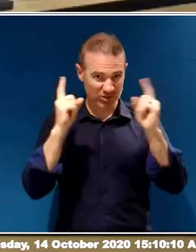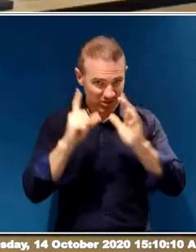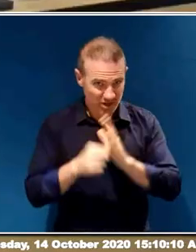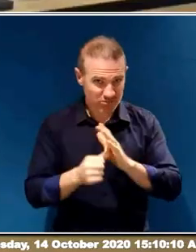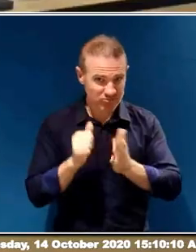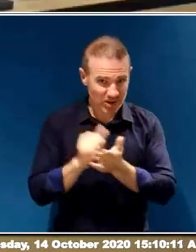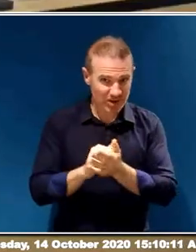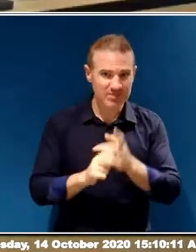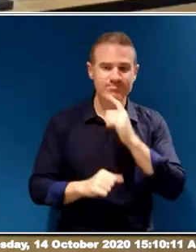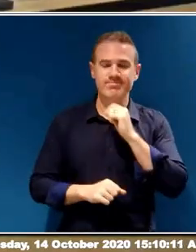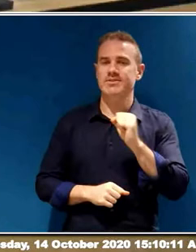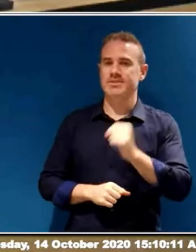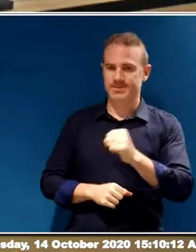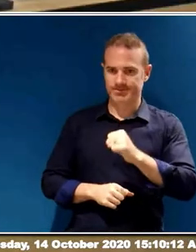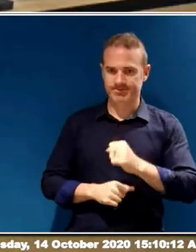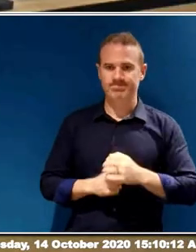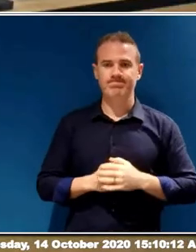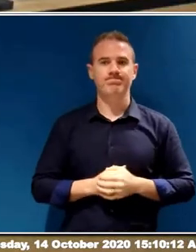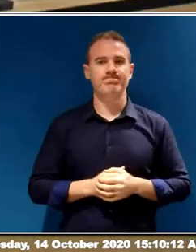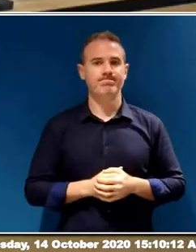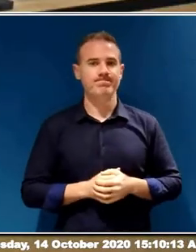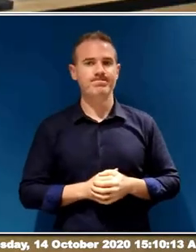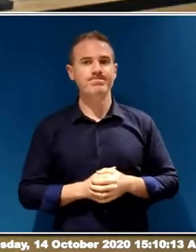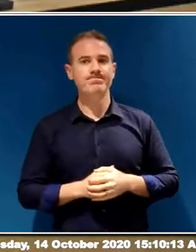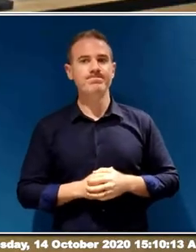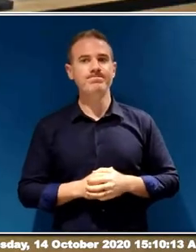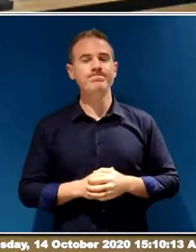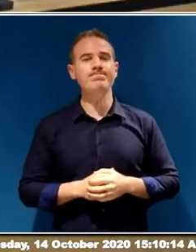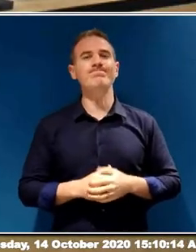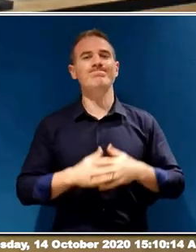Now, we've obviously heard a bit already in the course of this week about